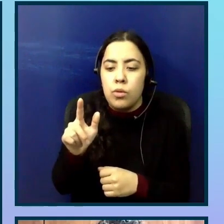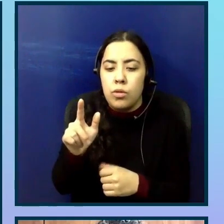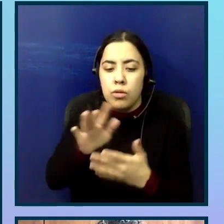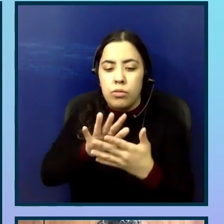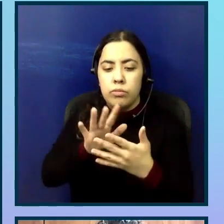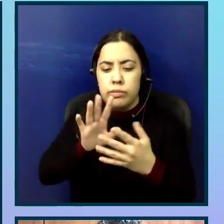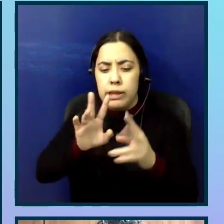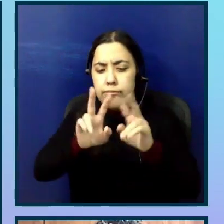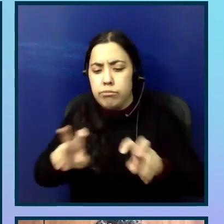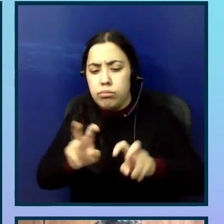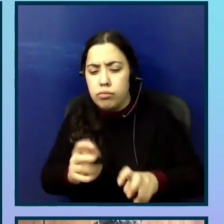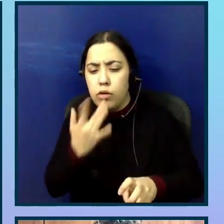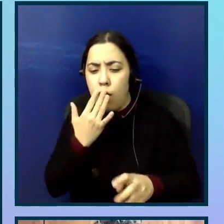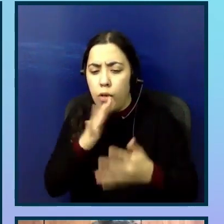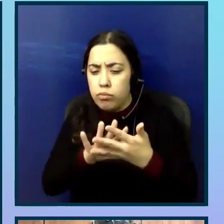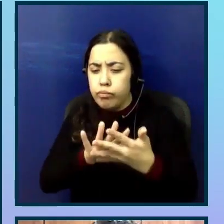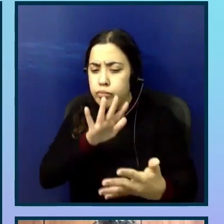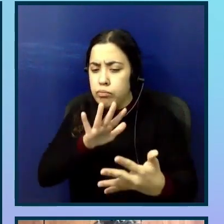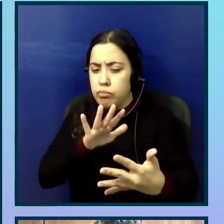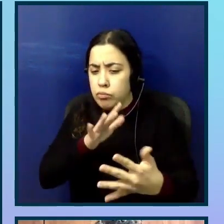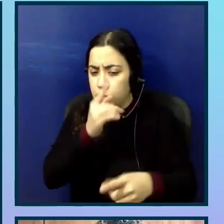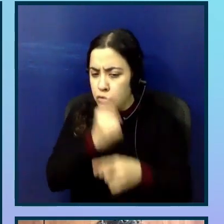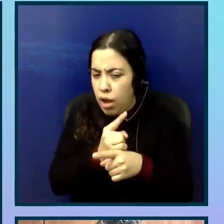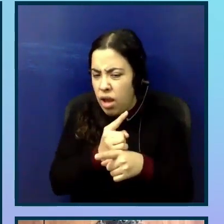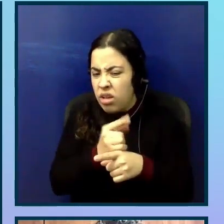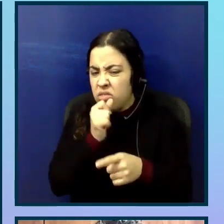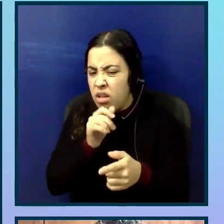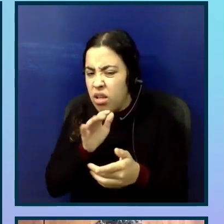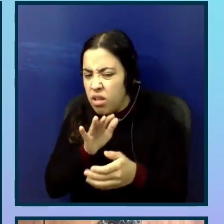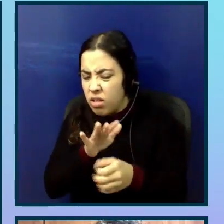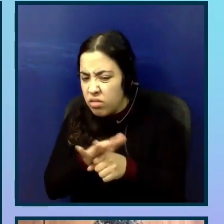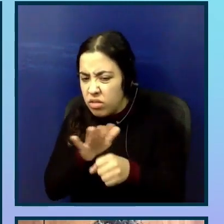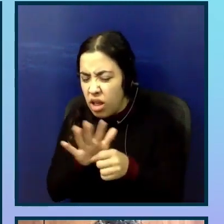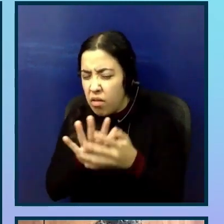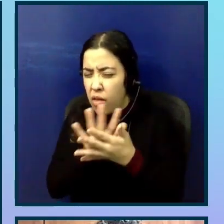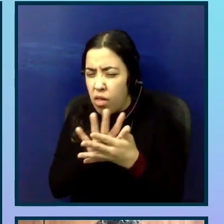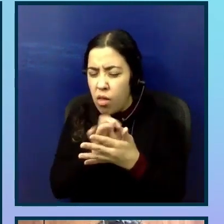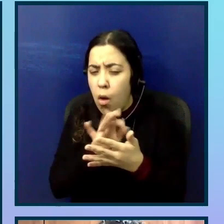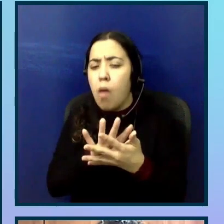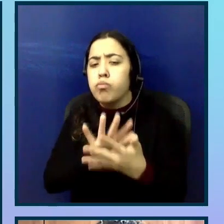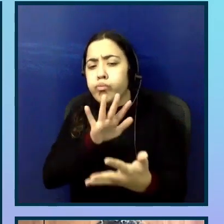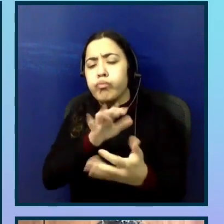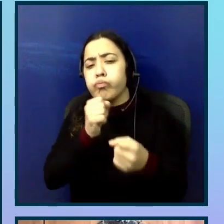and stuff like that. But as I'm using these different tools, the most important for me